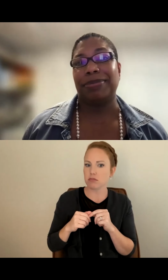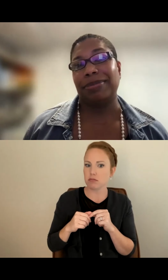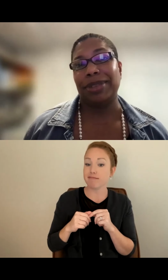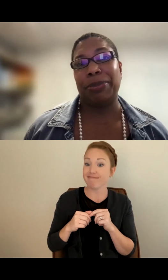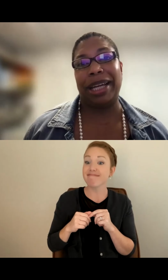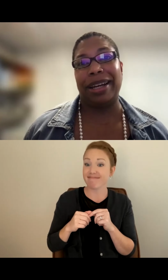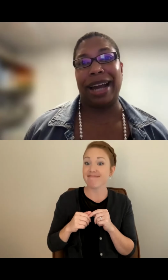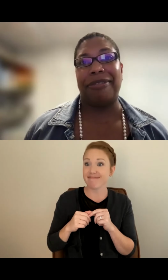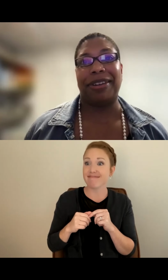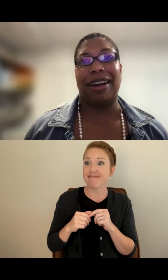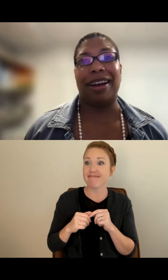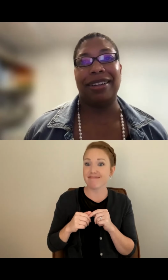Don't make it an afterthought.